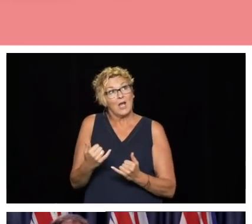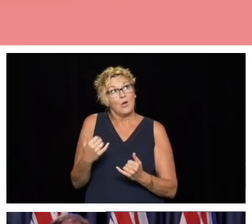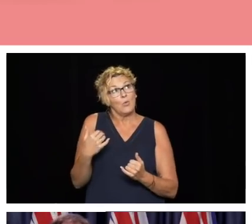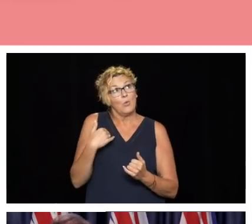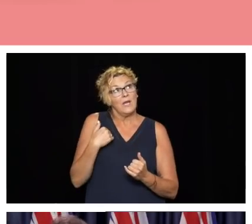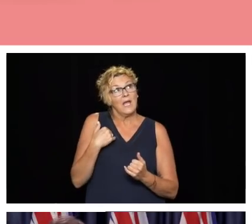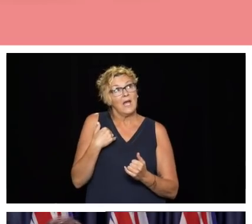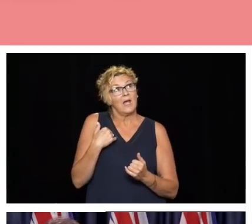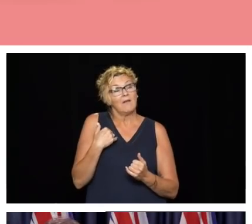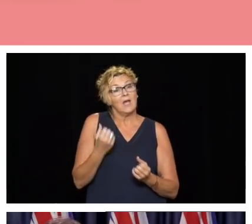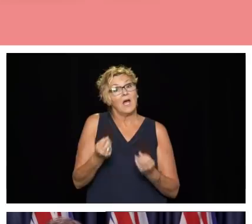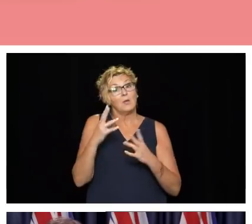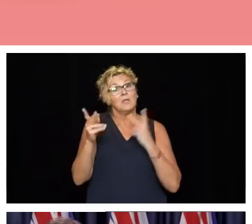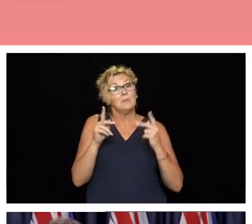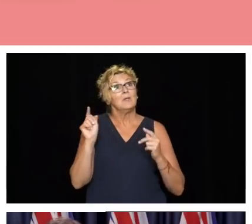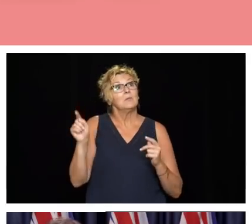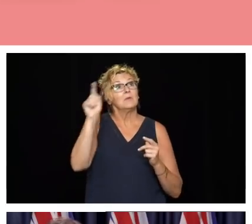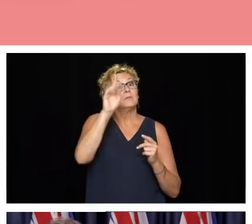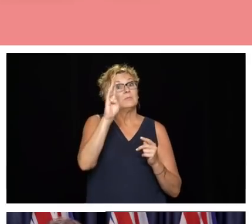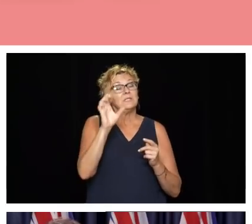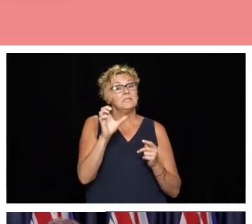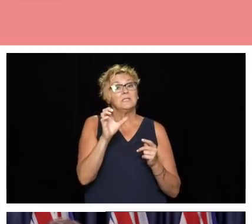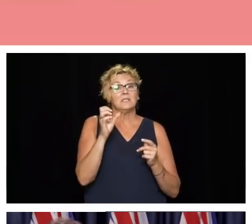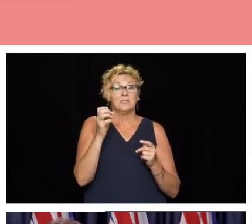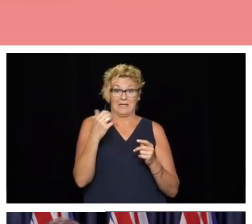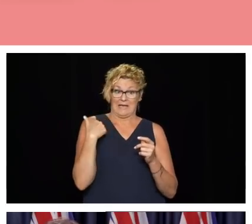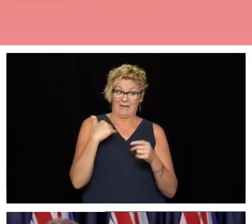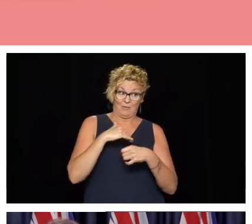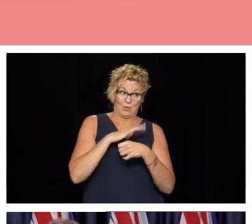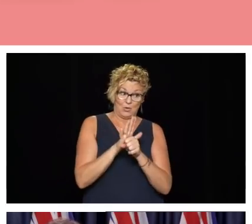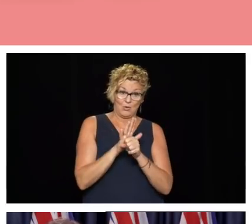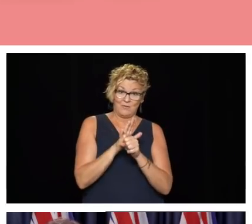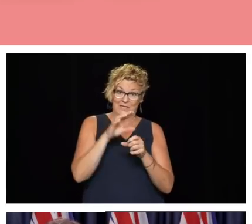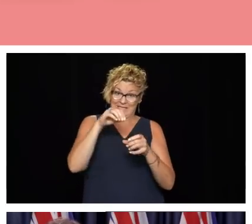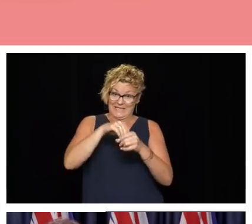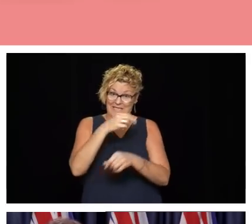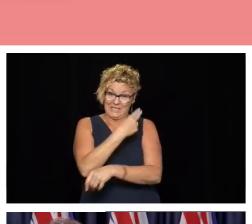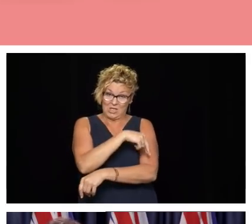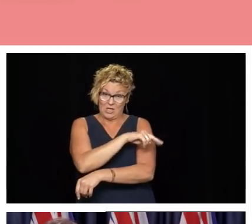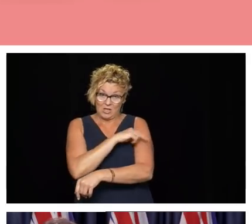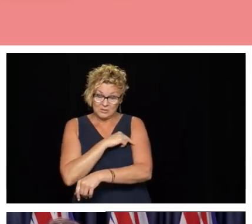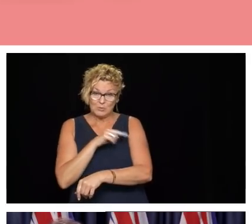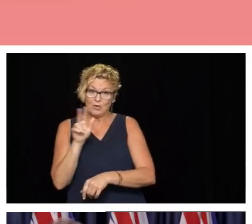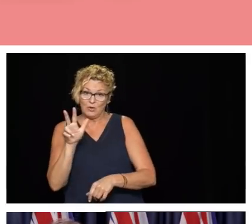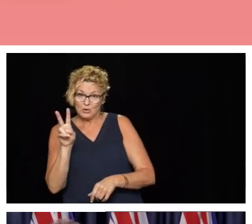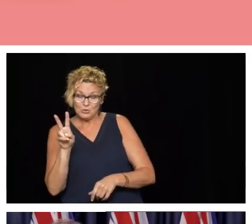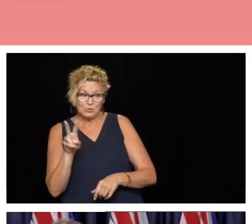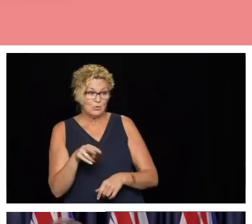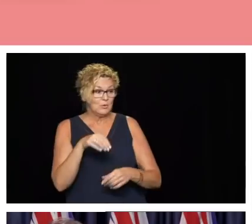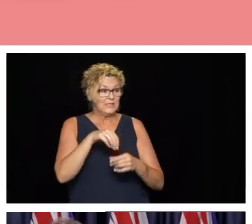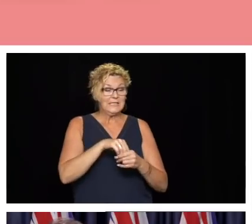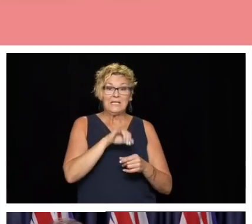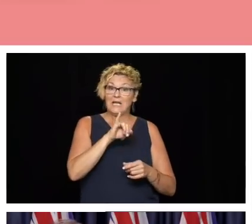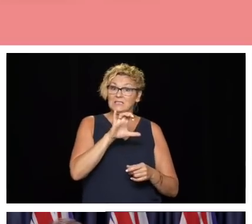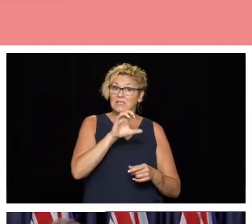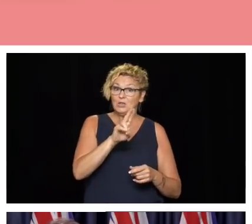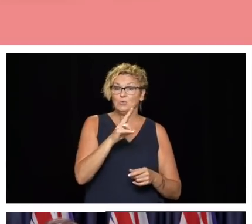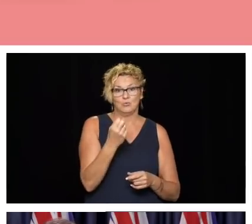That is a low scenario, put this into context, our current situation is 12 people in ICU and 32 in hospital in acute care hospitals as a